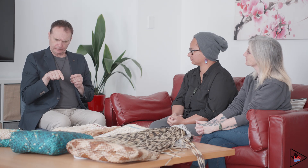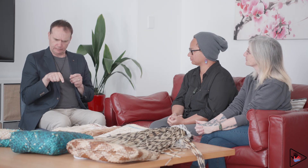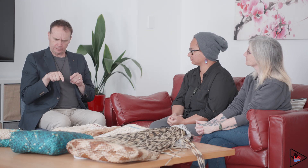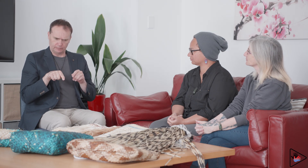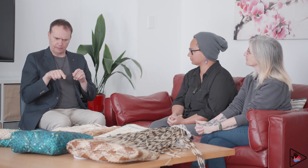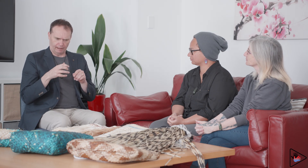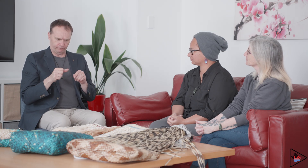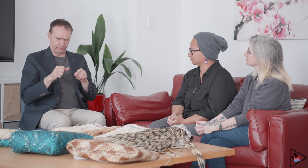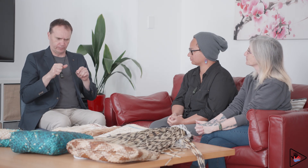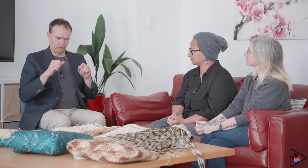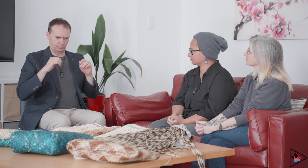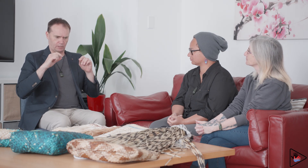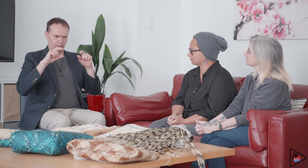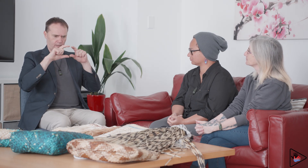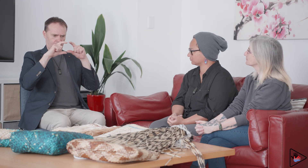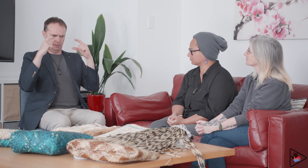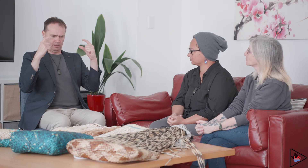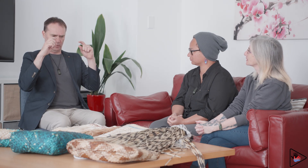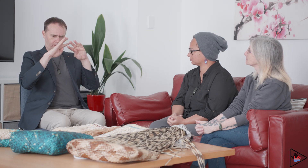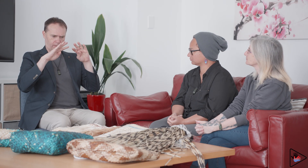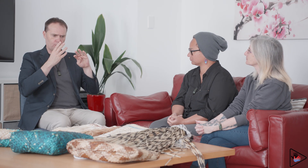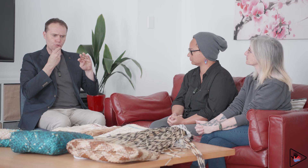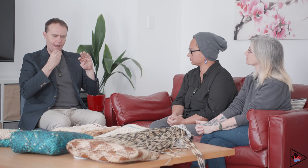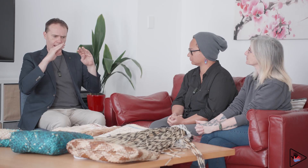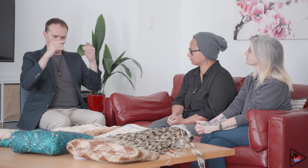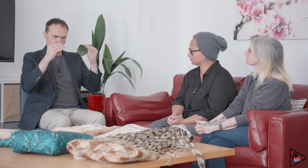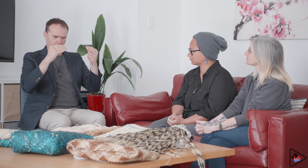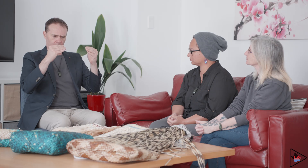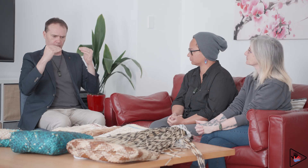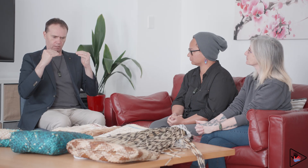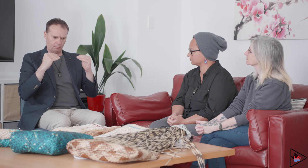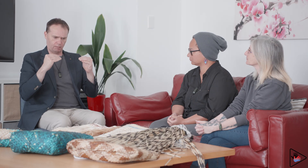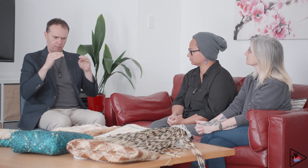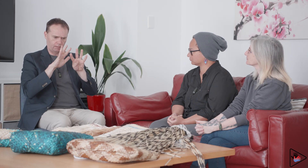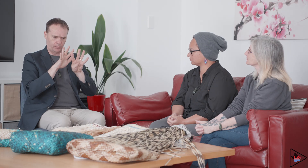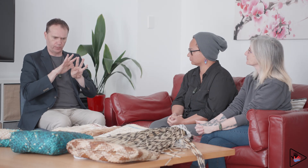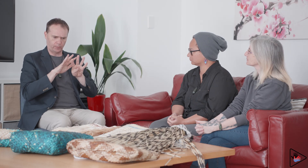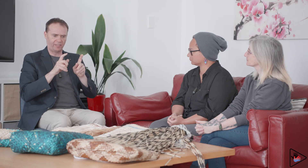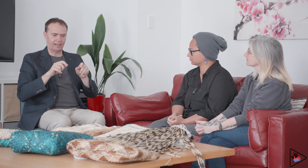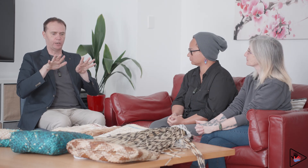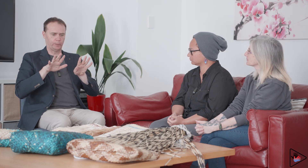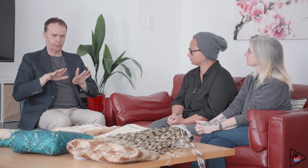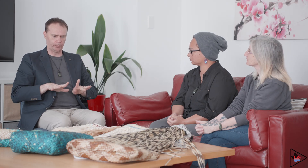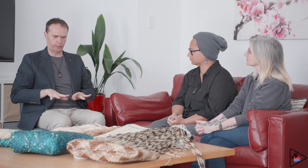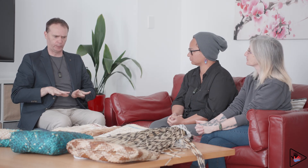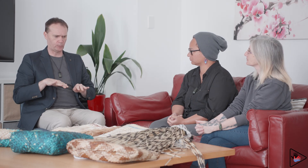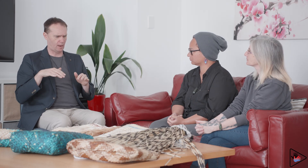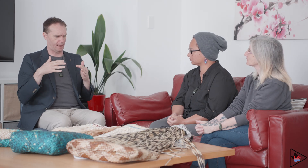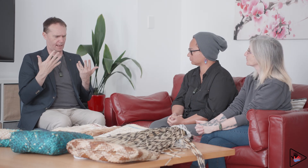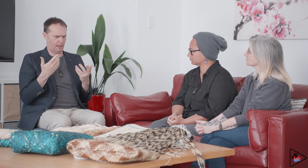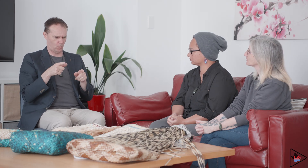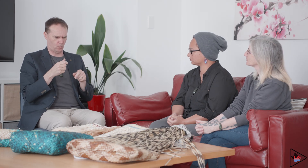ask one more thing. I can see here that on the waistband you've got a pattern and then there's a